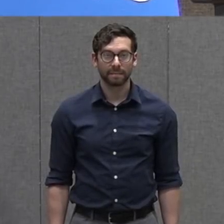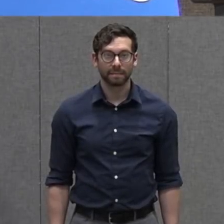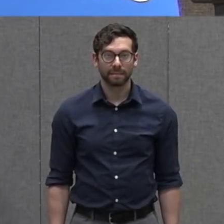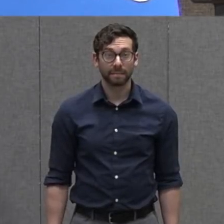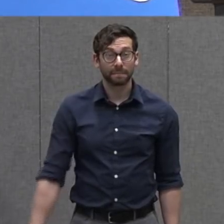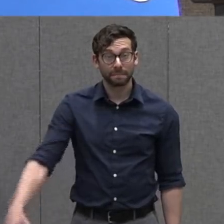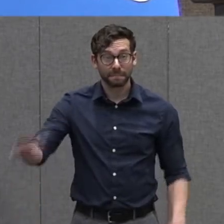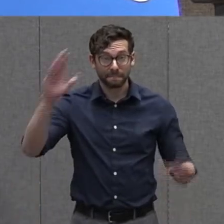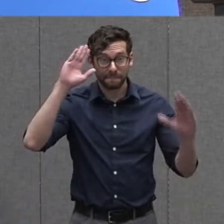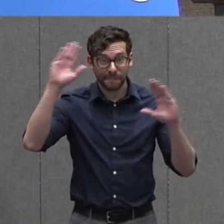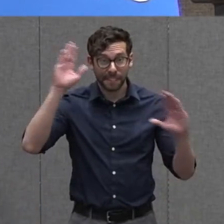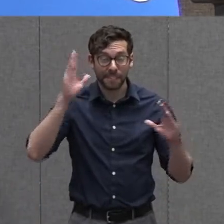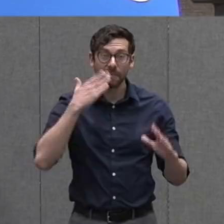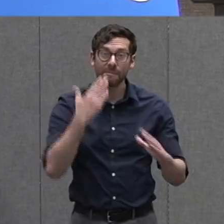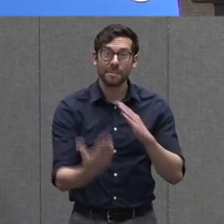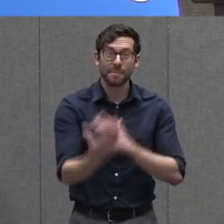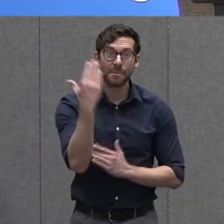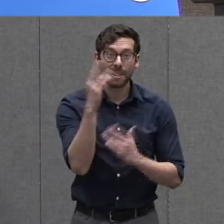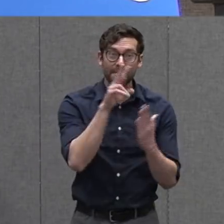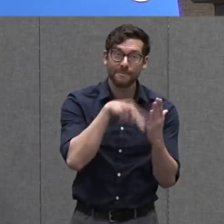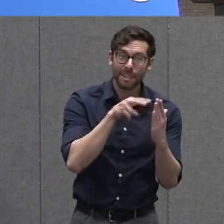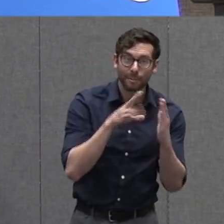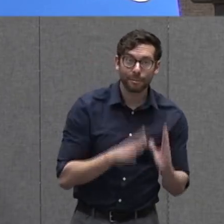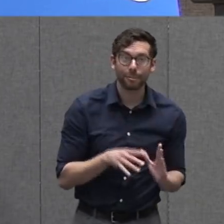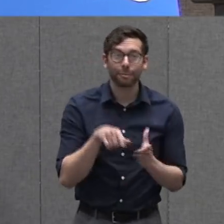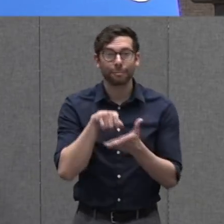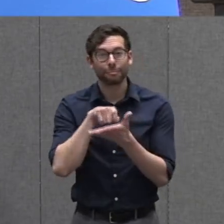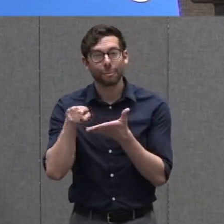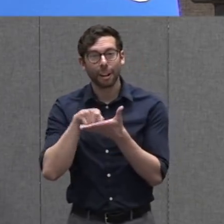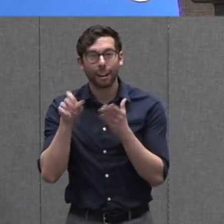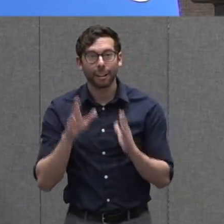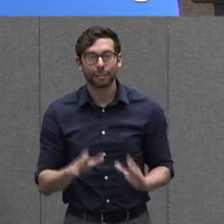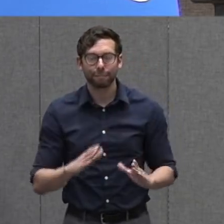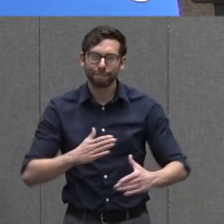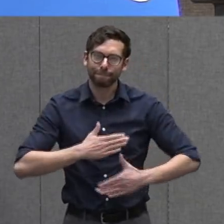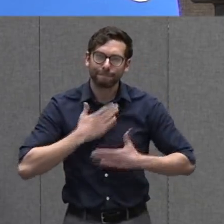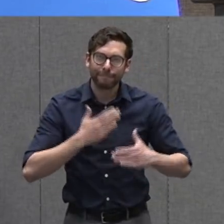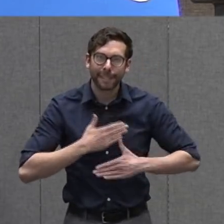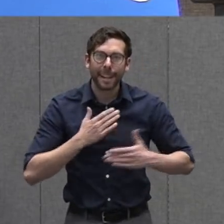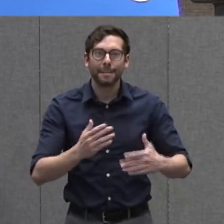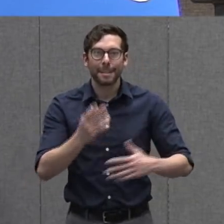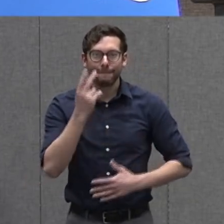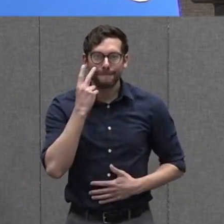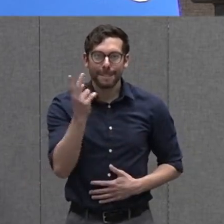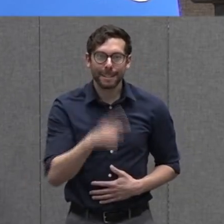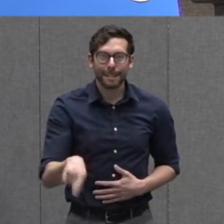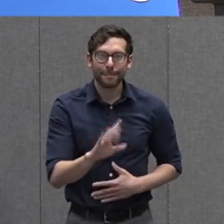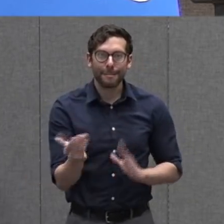Hello and good morning, readers and writers! I'm so happy to see you again and to be your teacher once more.